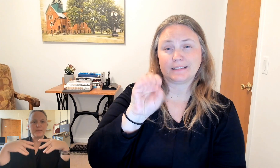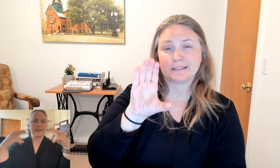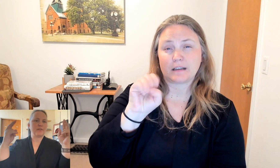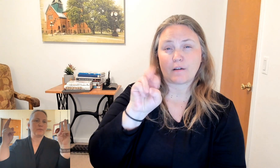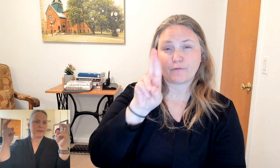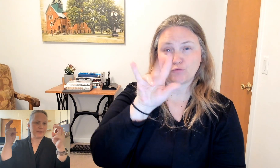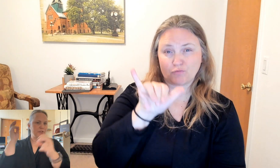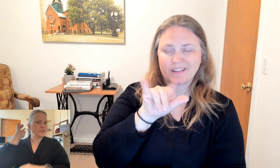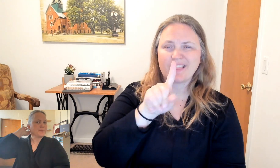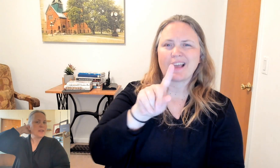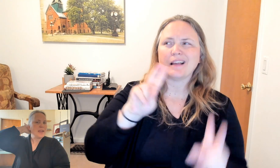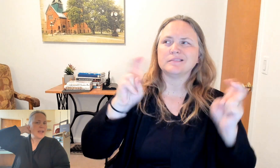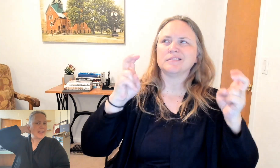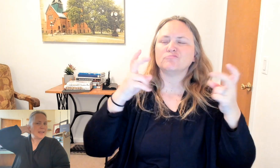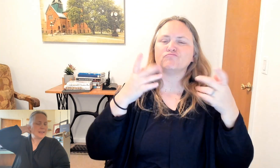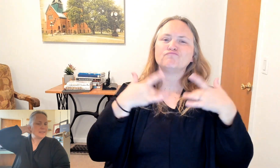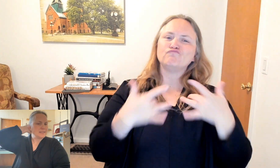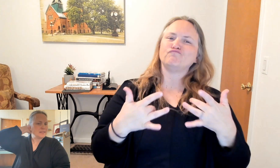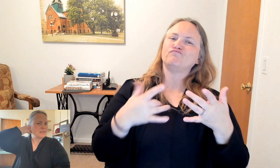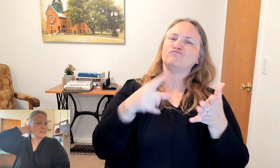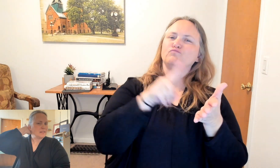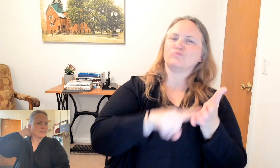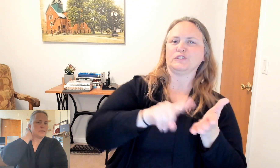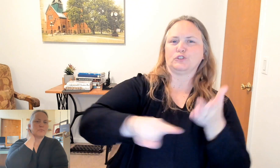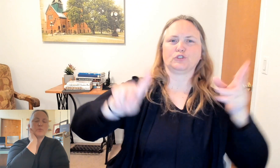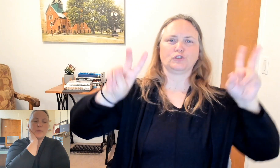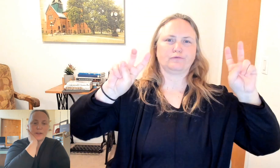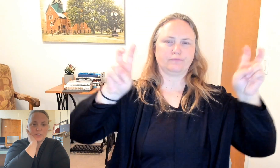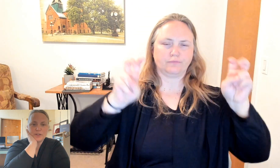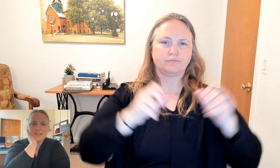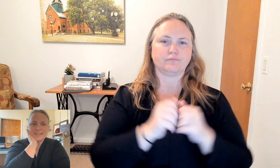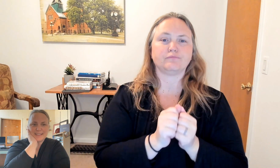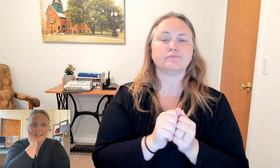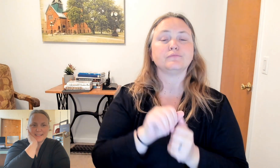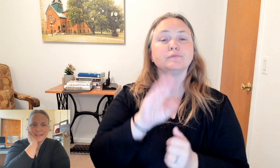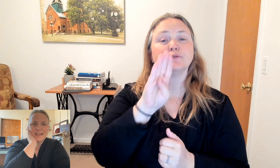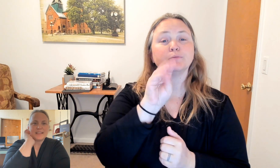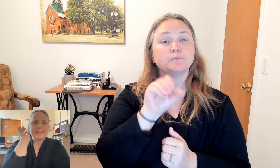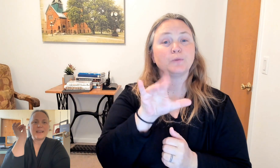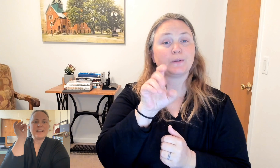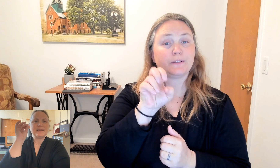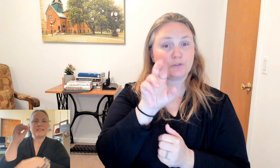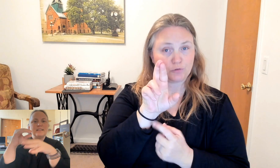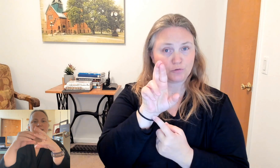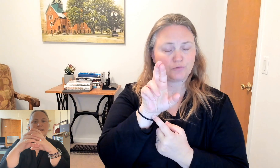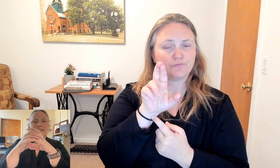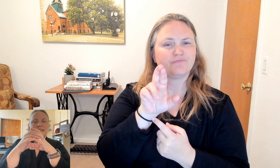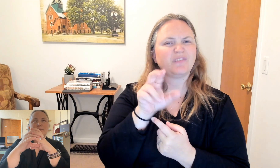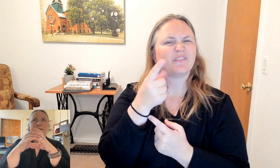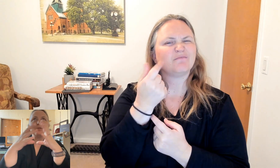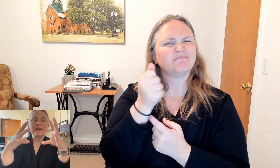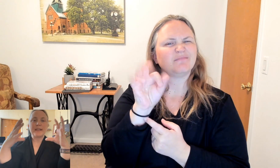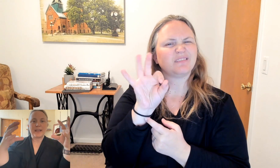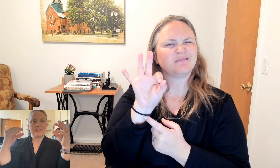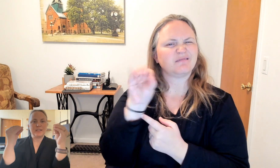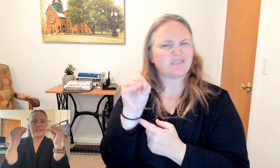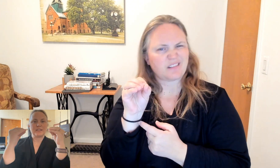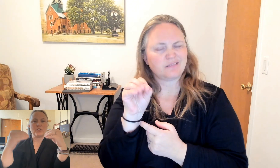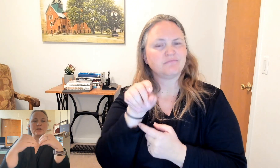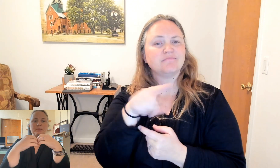when we think of research and Boyer says that people engaged in the scholarship